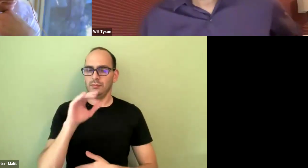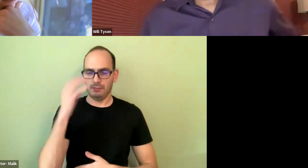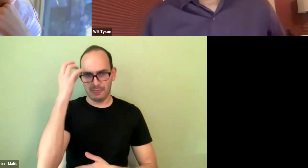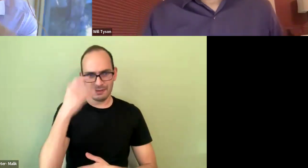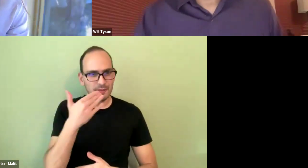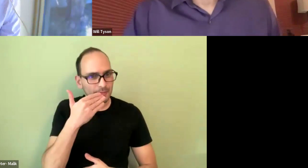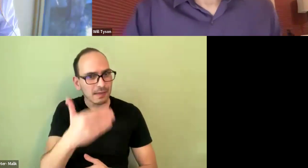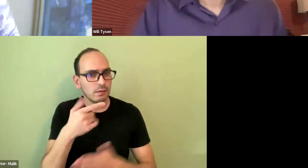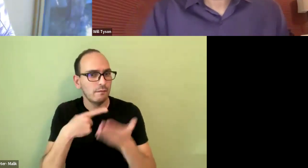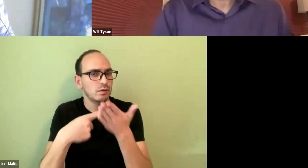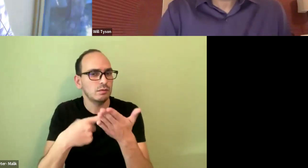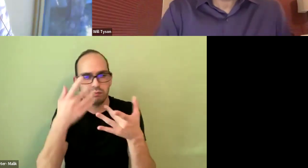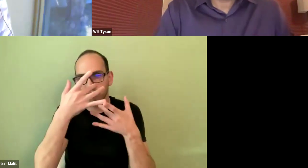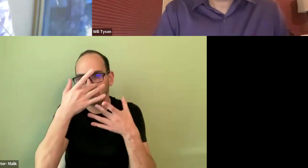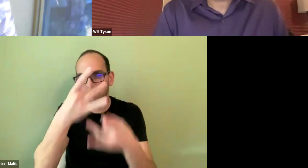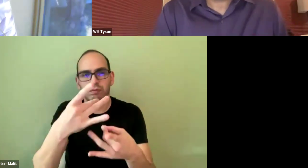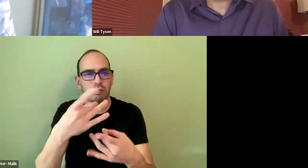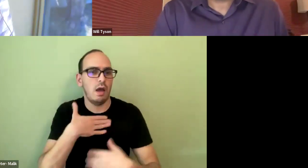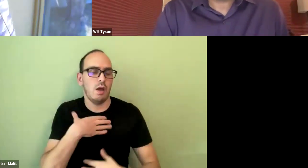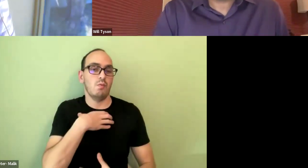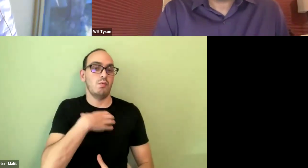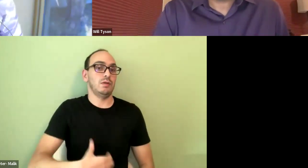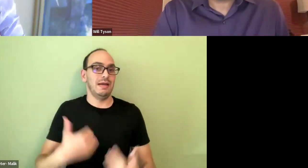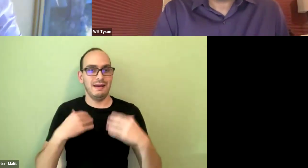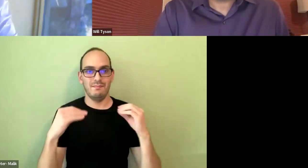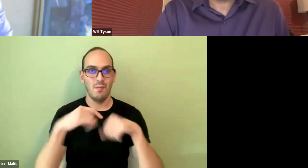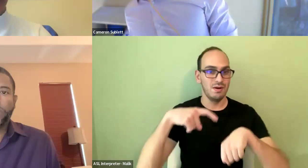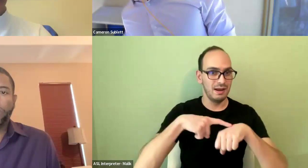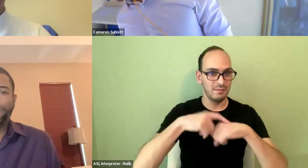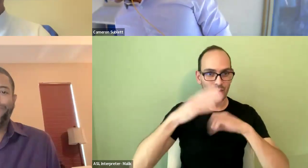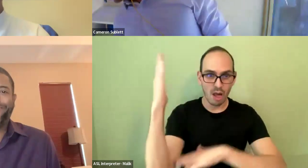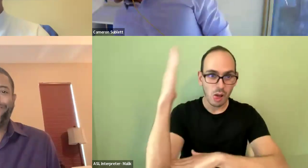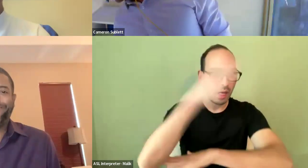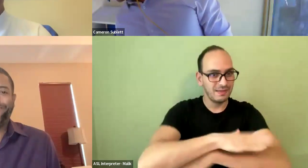very interesting I wish we had a lot more time the whole day to talk with us right?